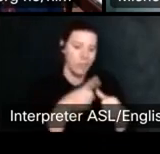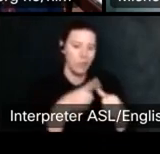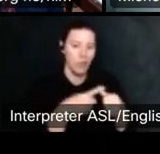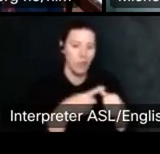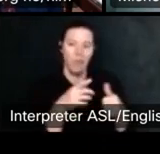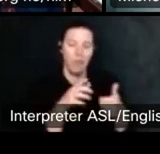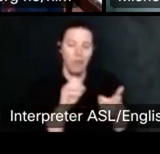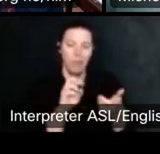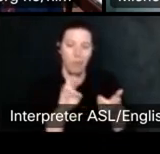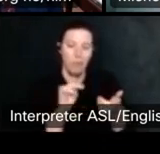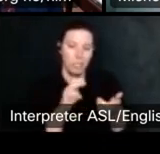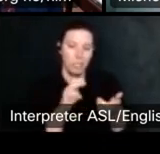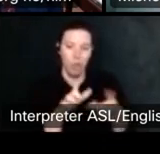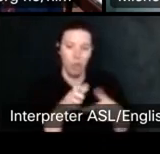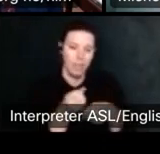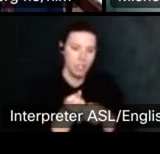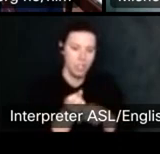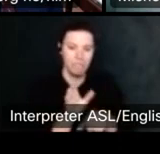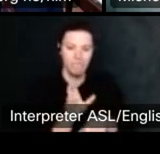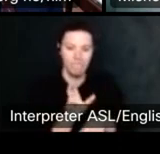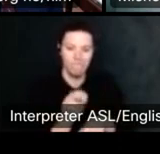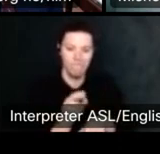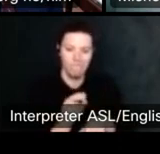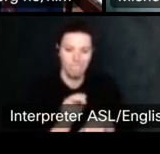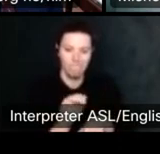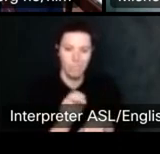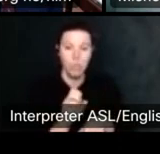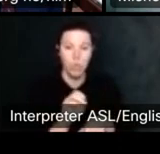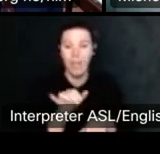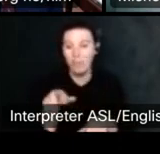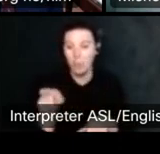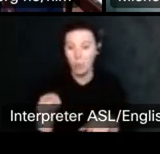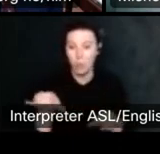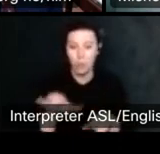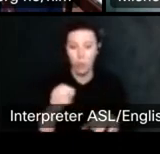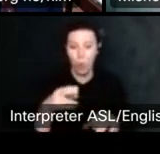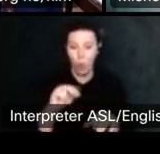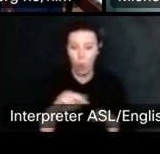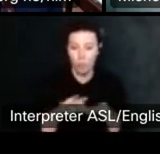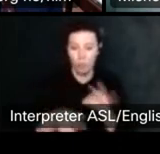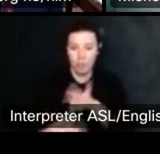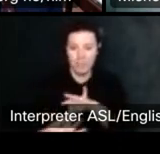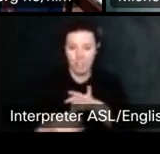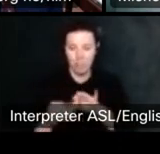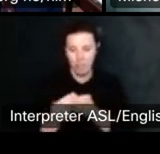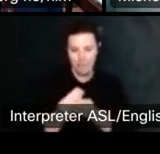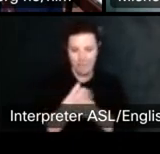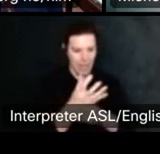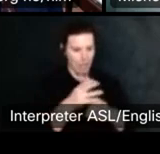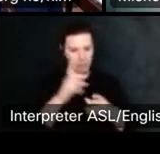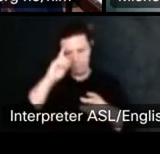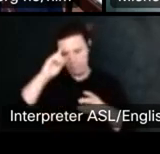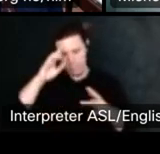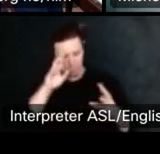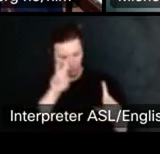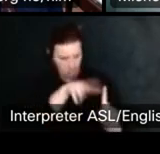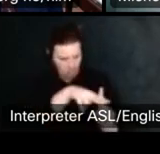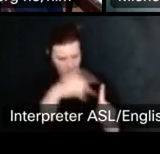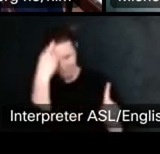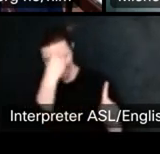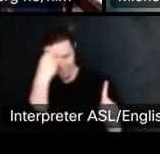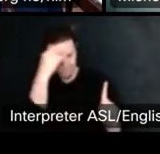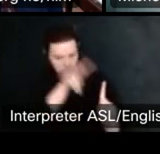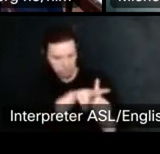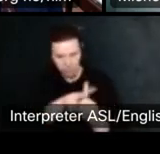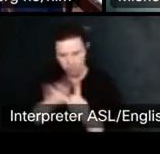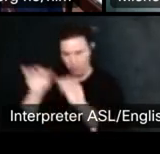If you're if you do your own interpretation of what the plant looks like, I think you're okay. Um, if let's say.